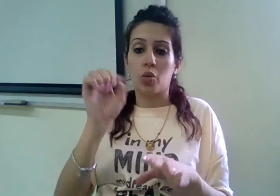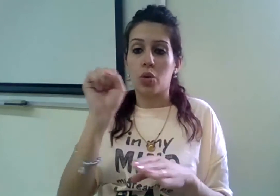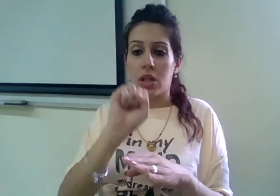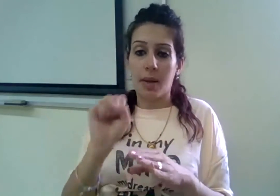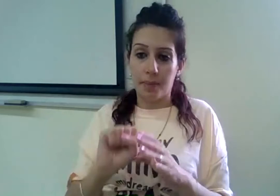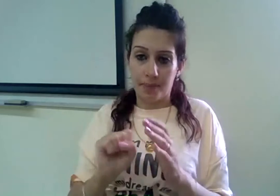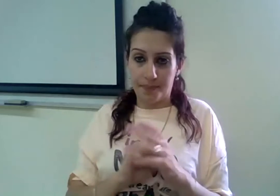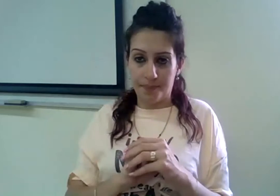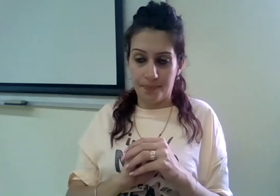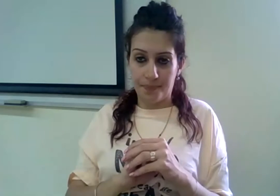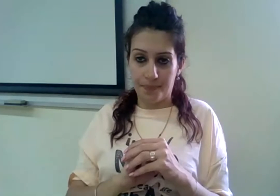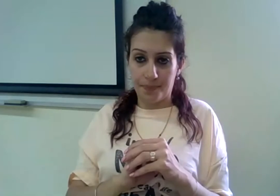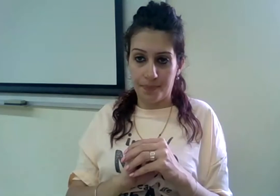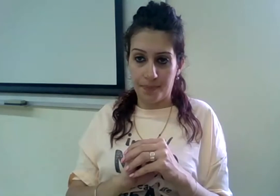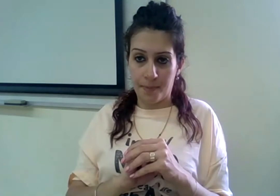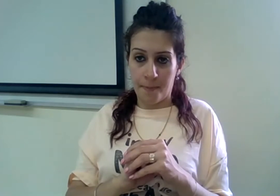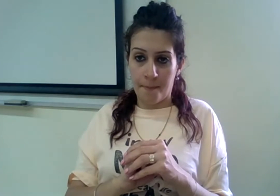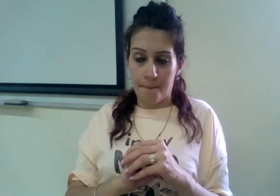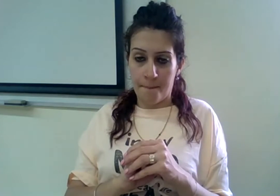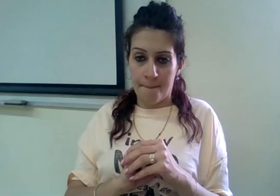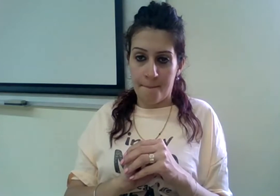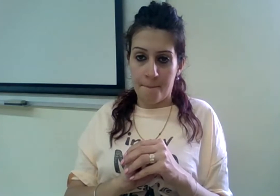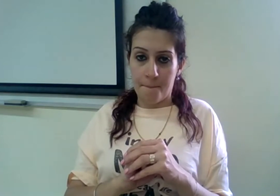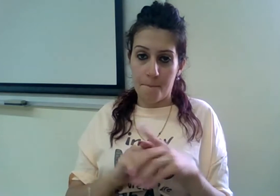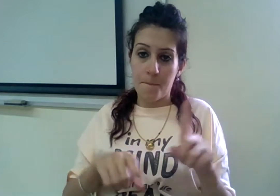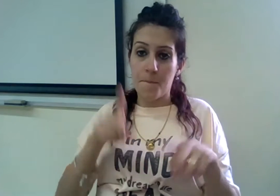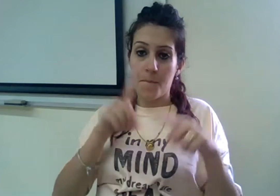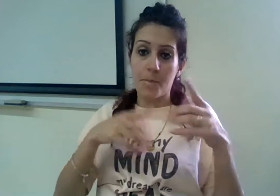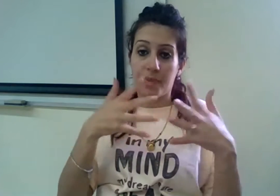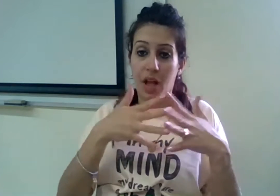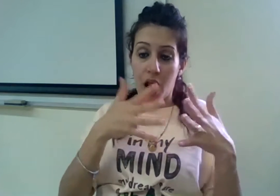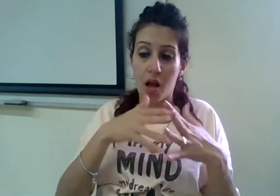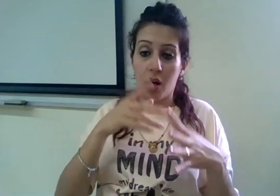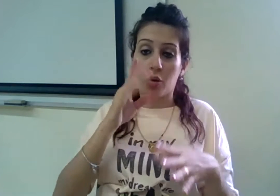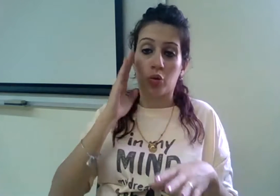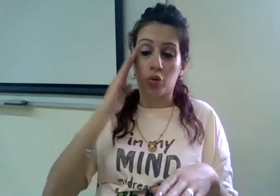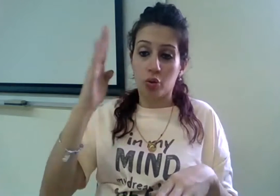the appreciation from on one hand, the parent side also and back